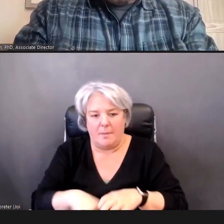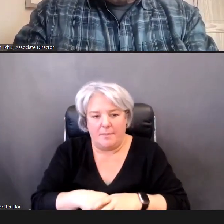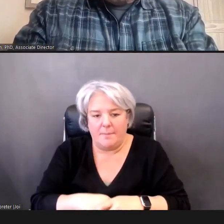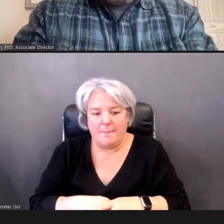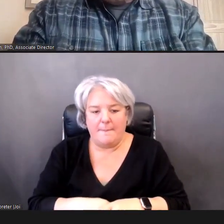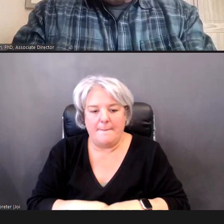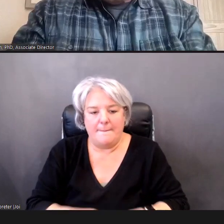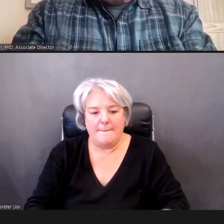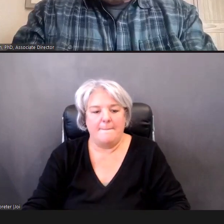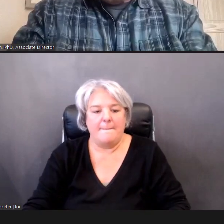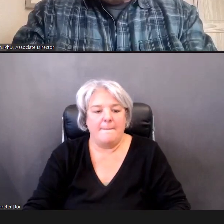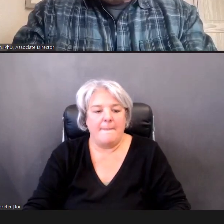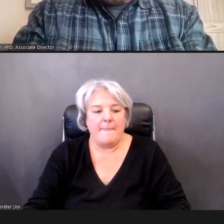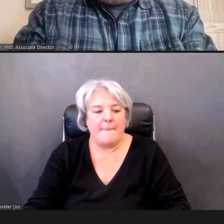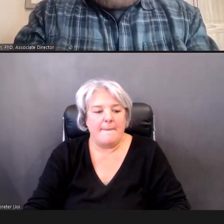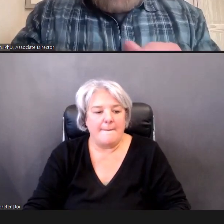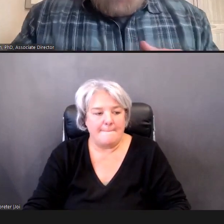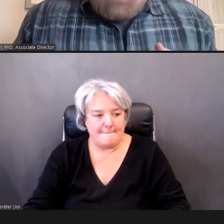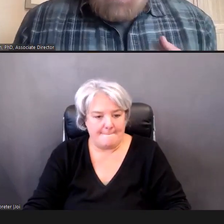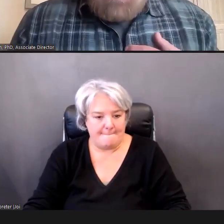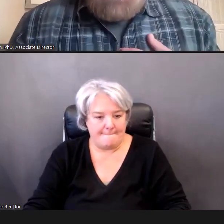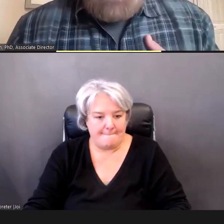that